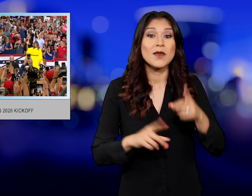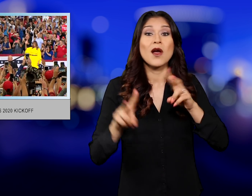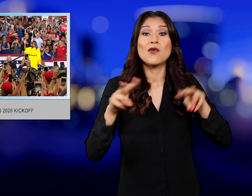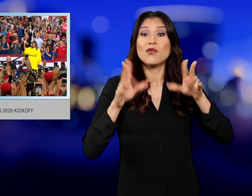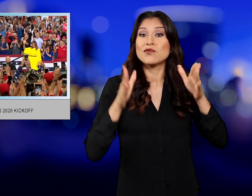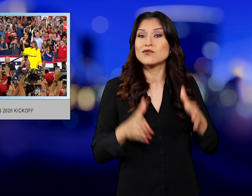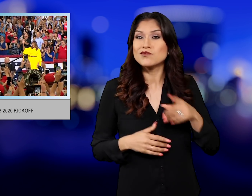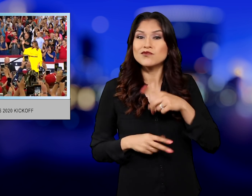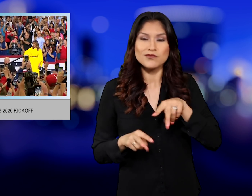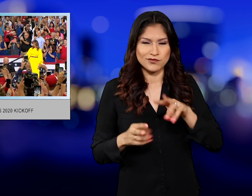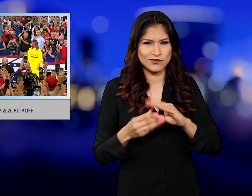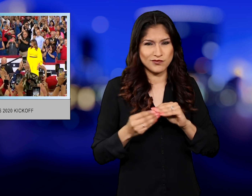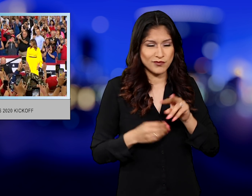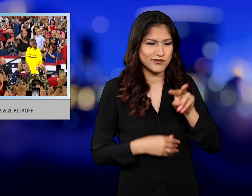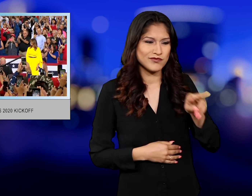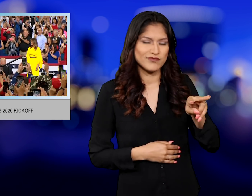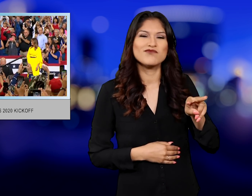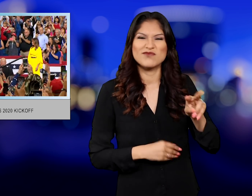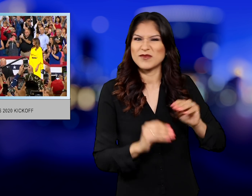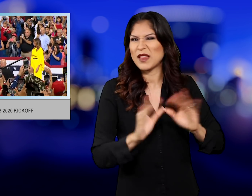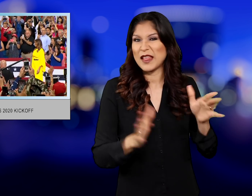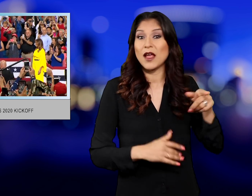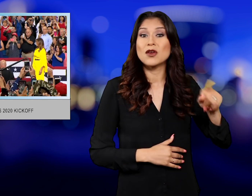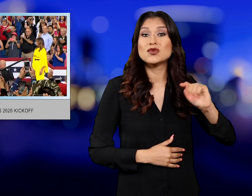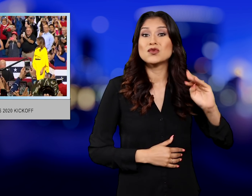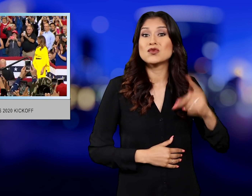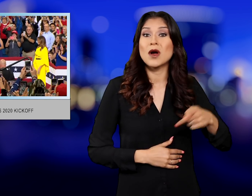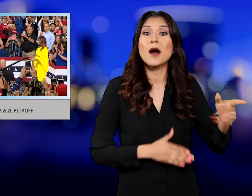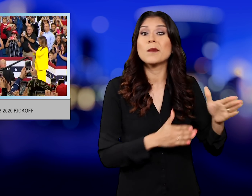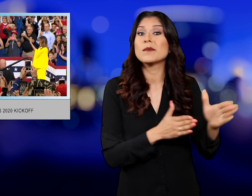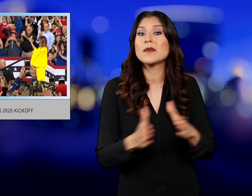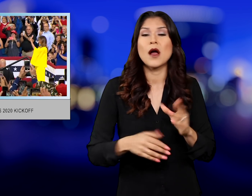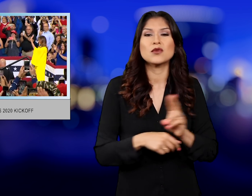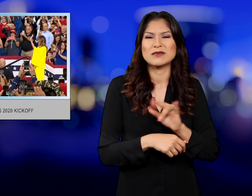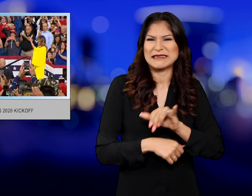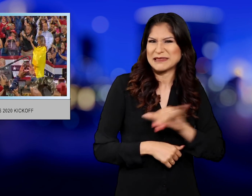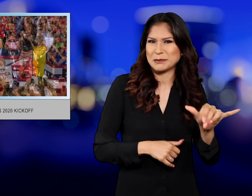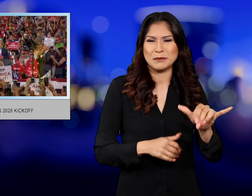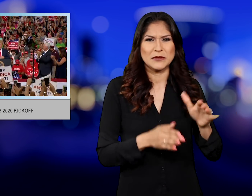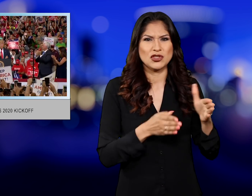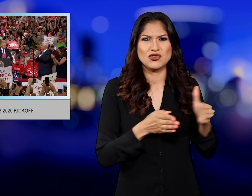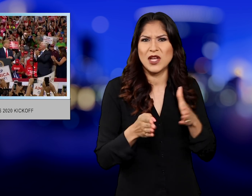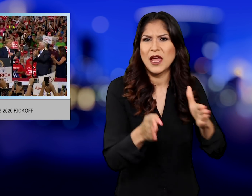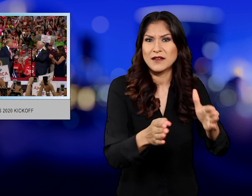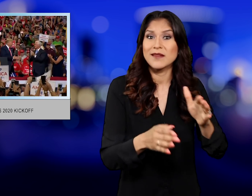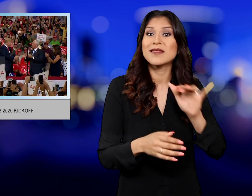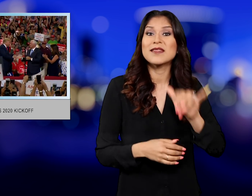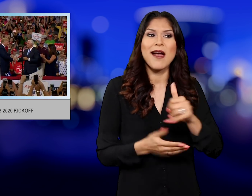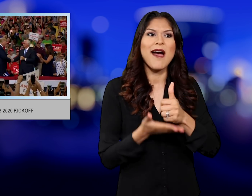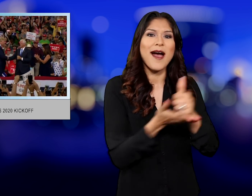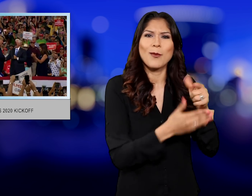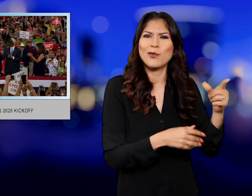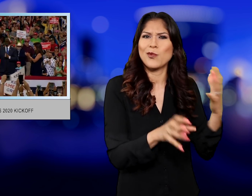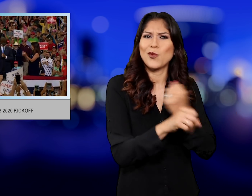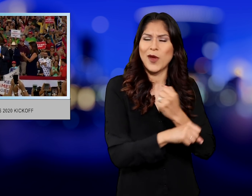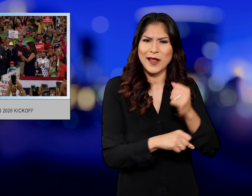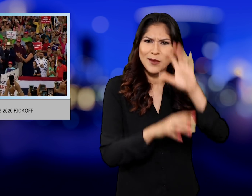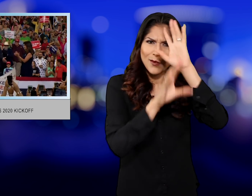Observers say it's clear Trump plans to run on the same formula that helped them win the